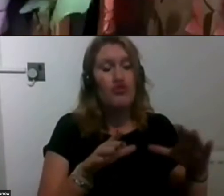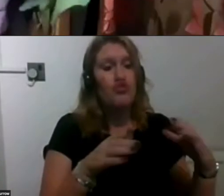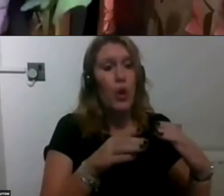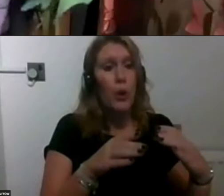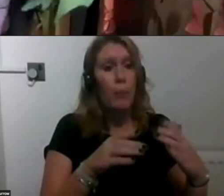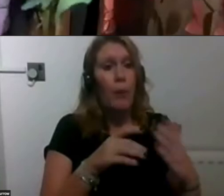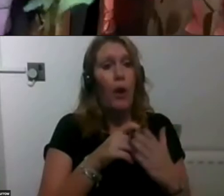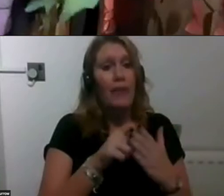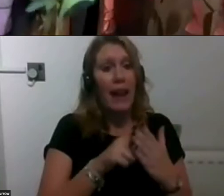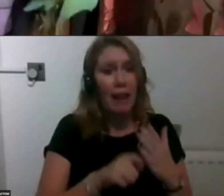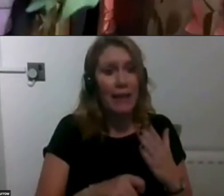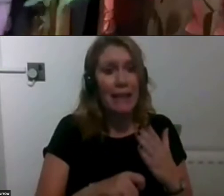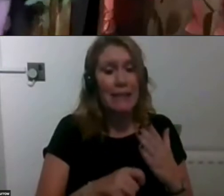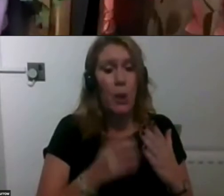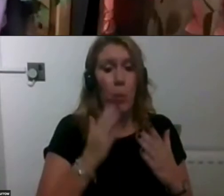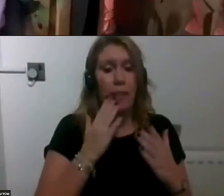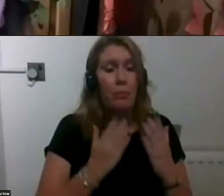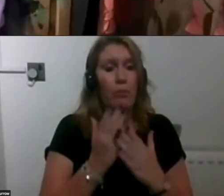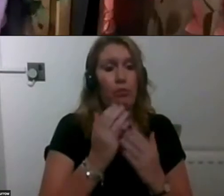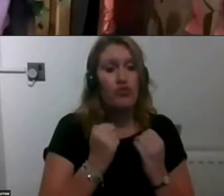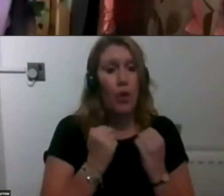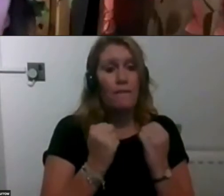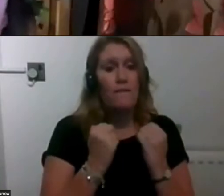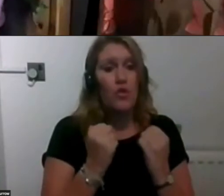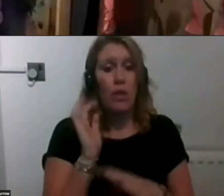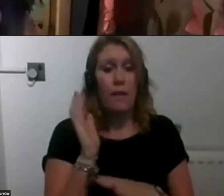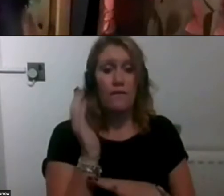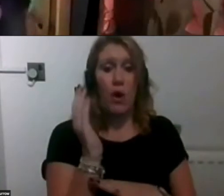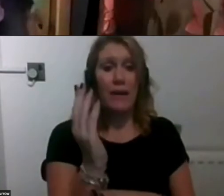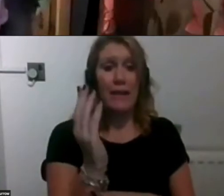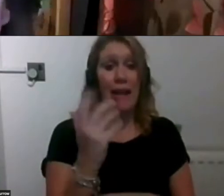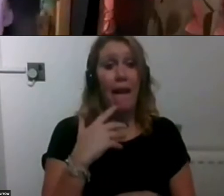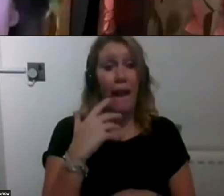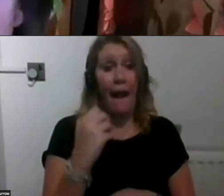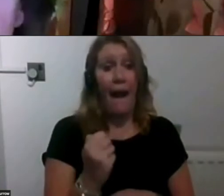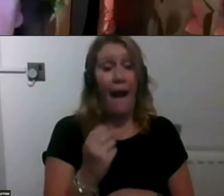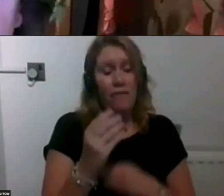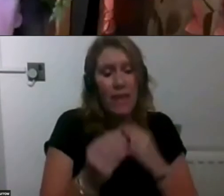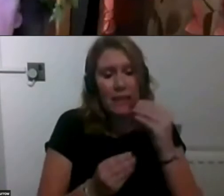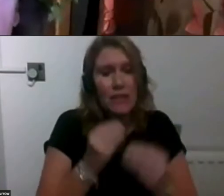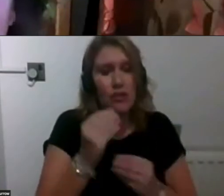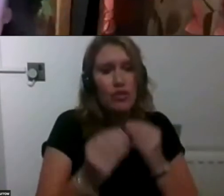have taken that description which is relatively short and without embroidering